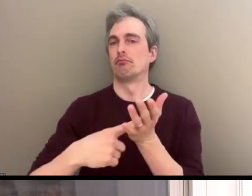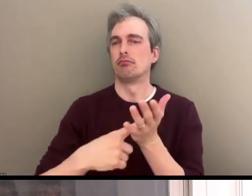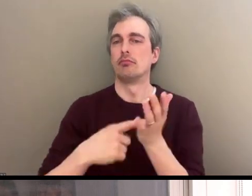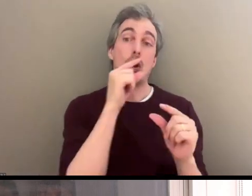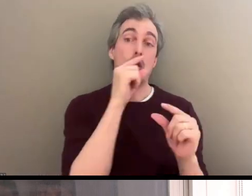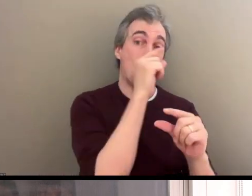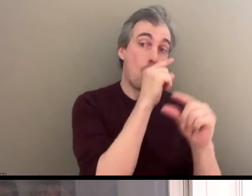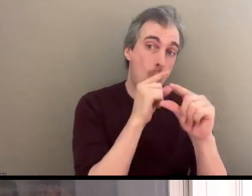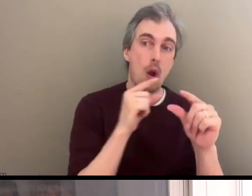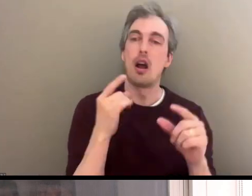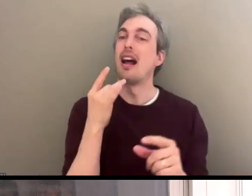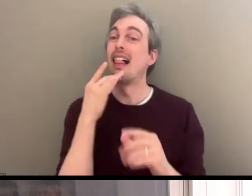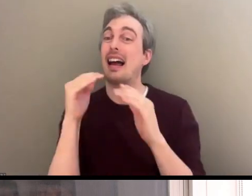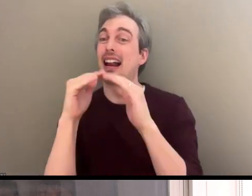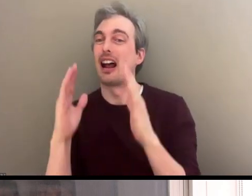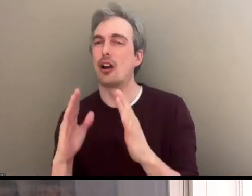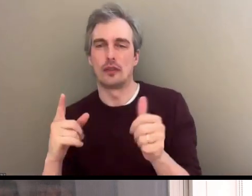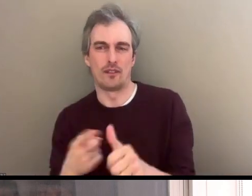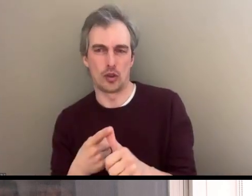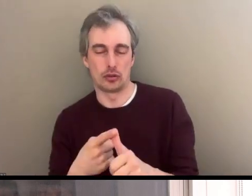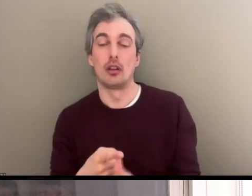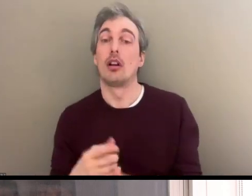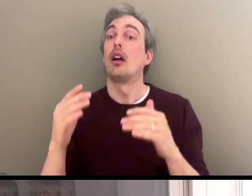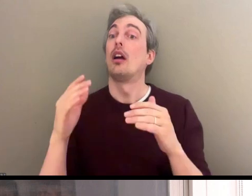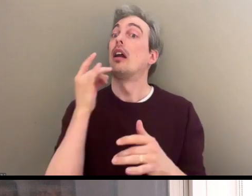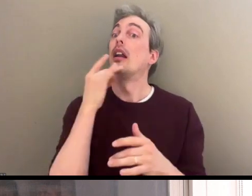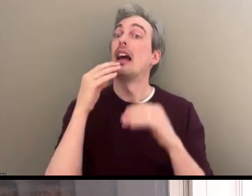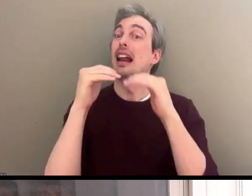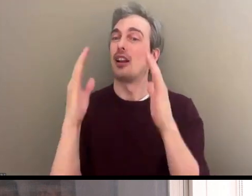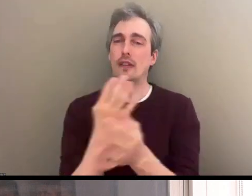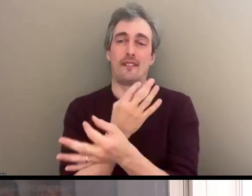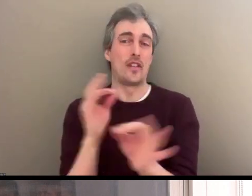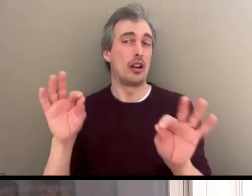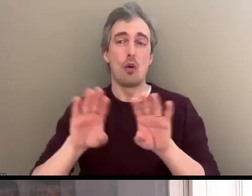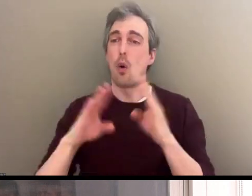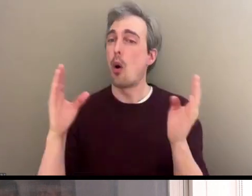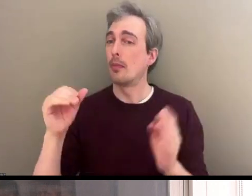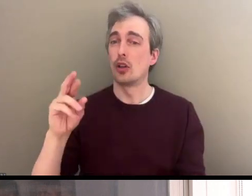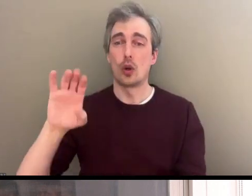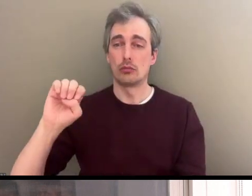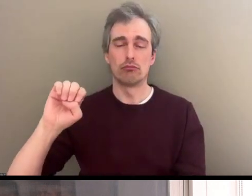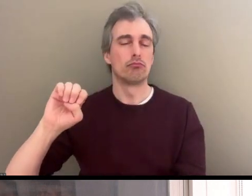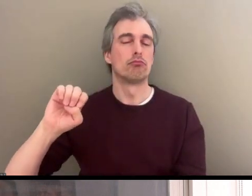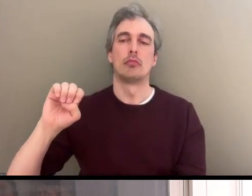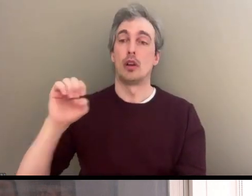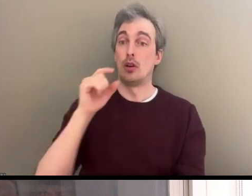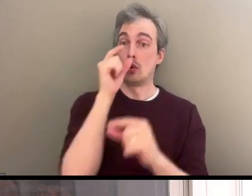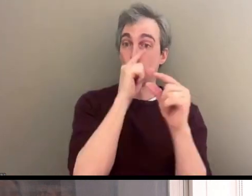Lighthouse is a free open source tool created by Google that analyzes web pages